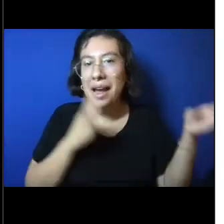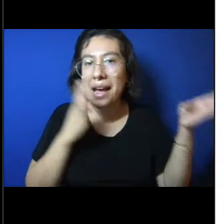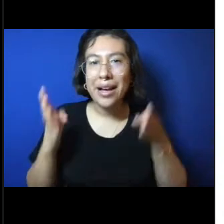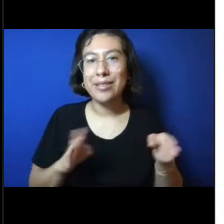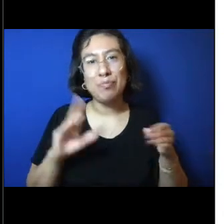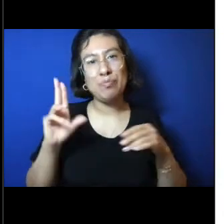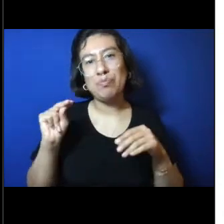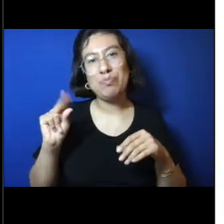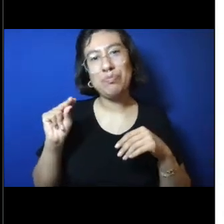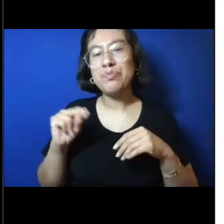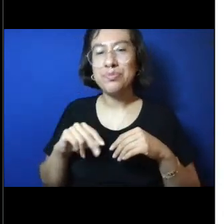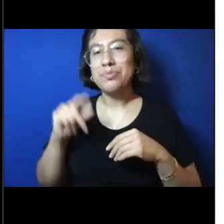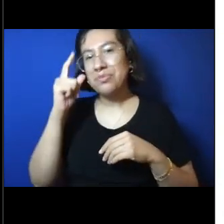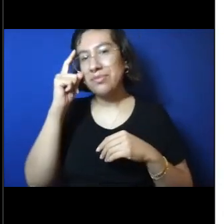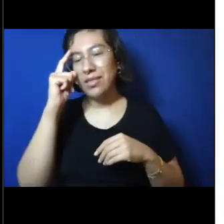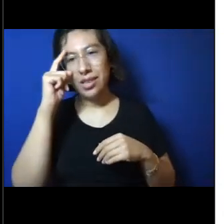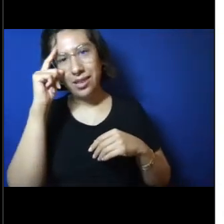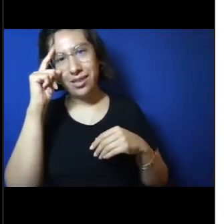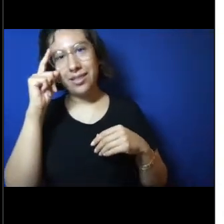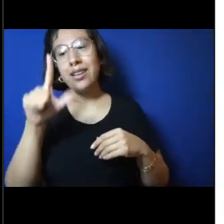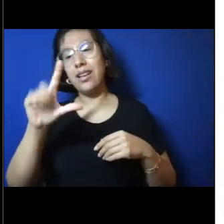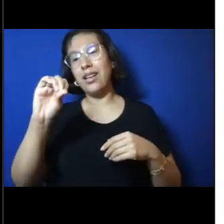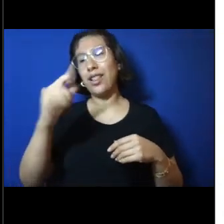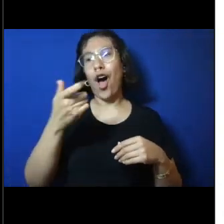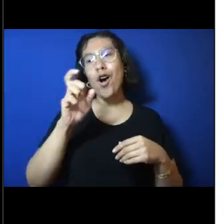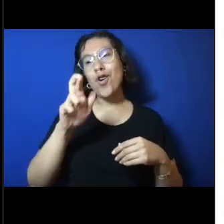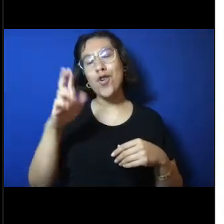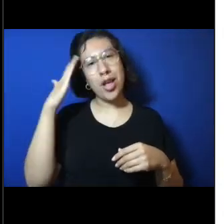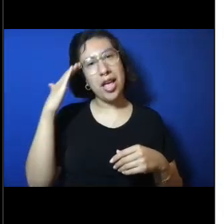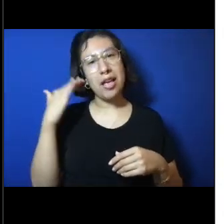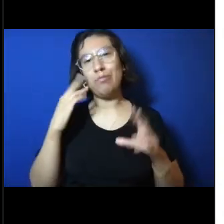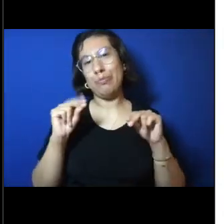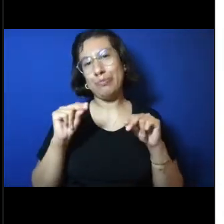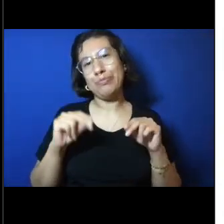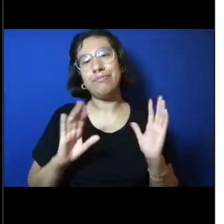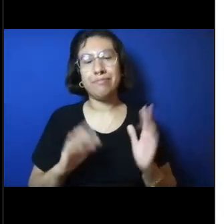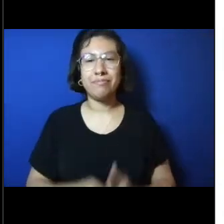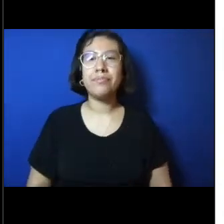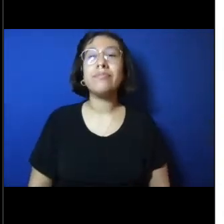you know, "There's a loggerhead, let's go swim with it," kind of thing. [Grace] Excellent.